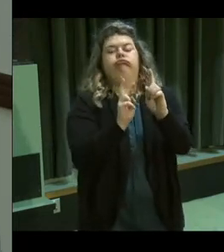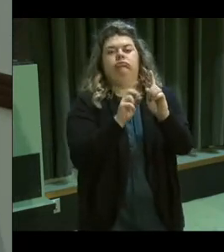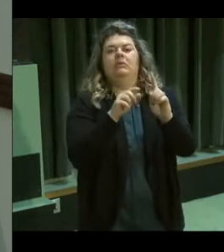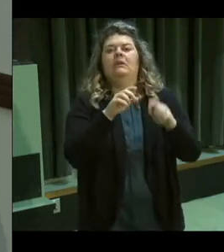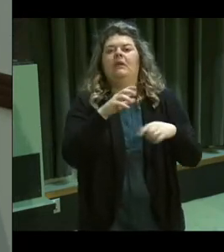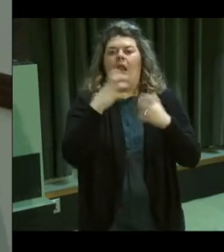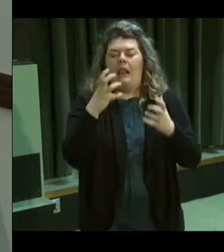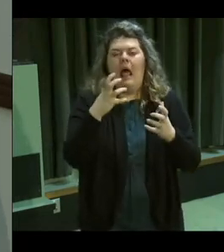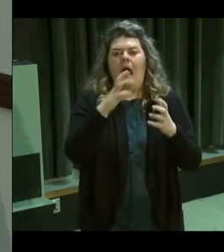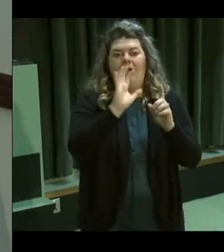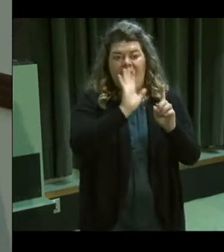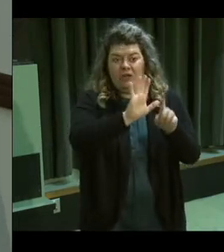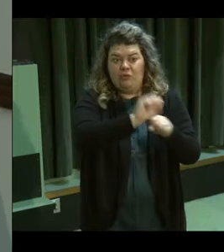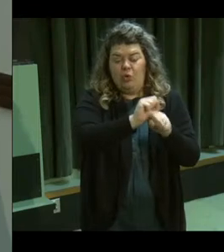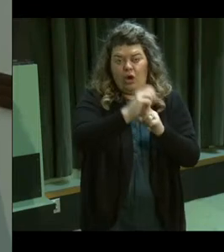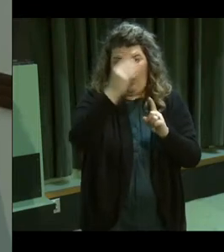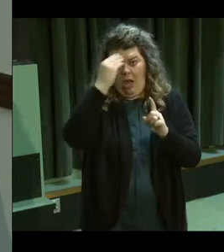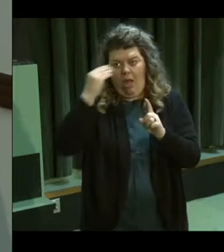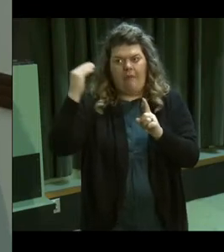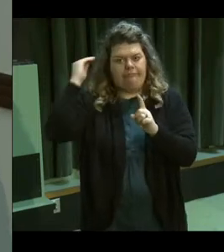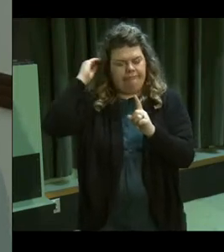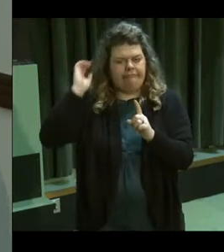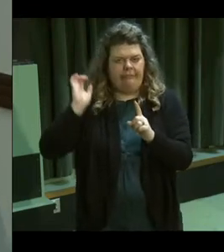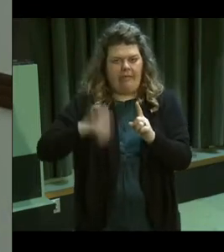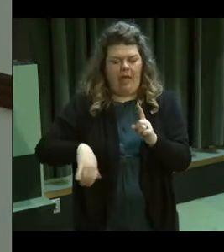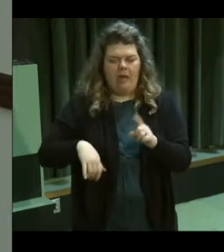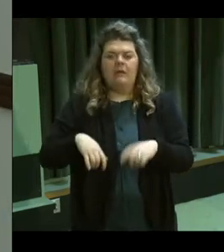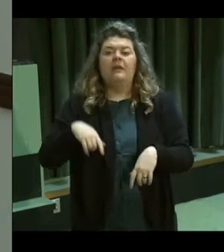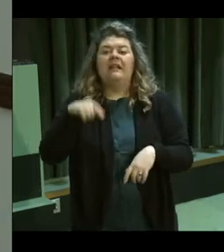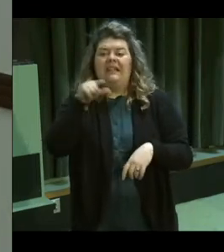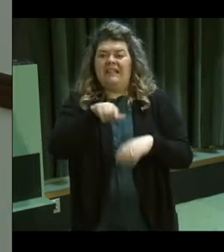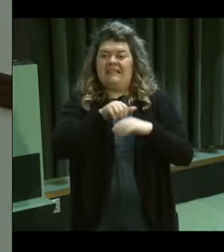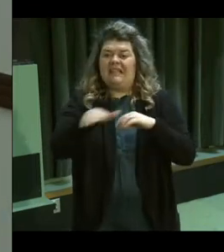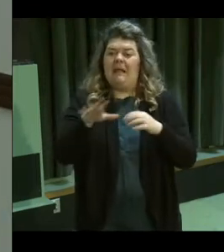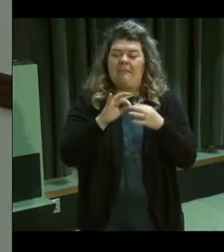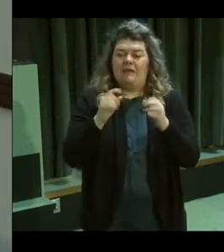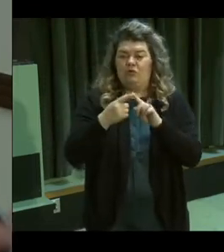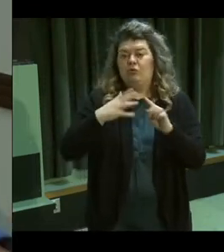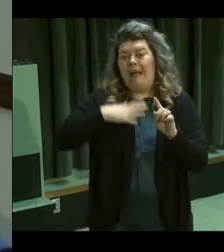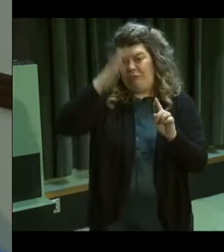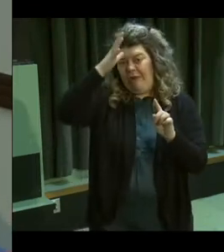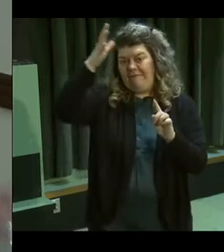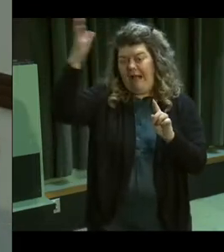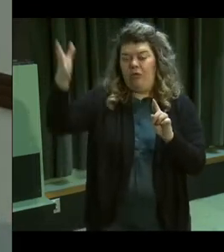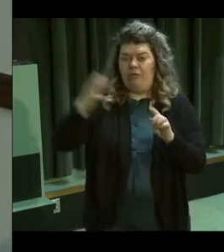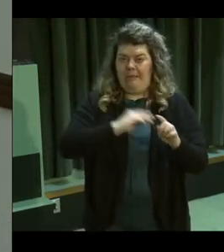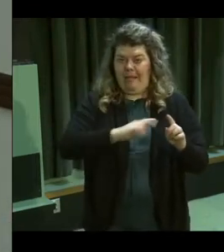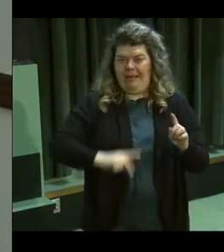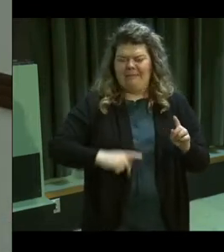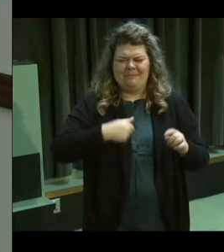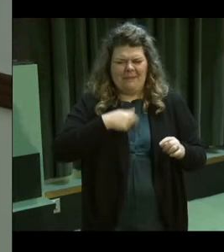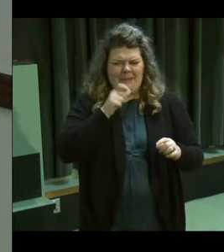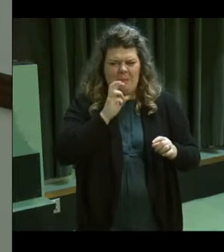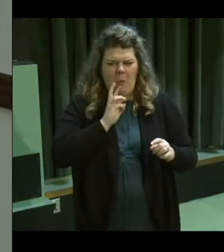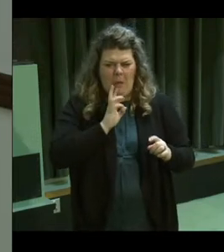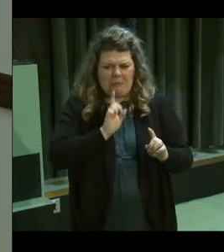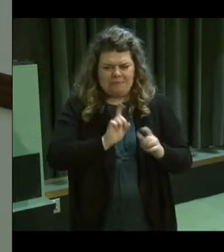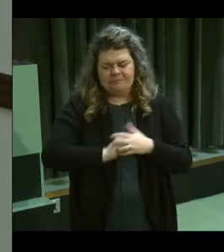height of the boycott, he sent